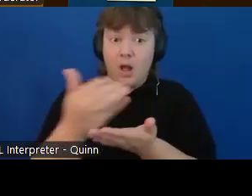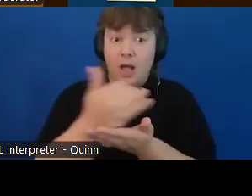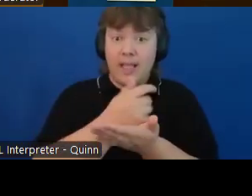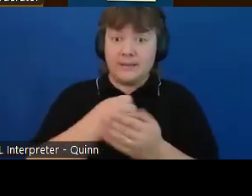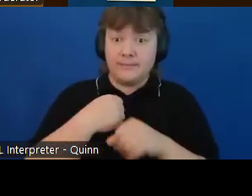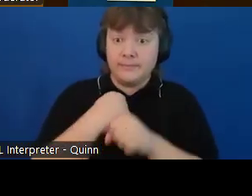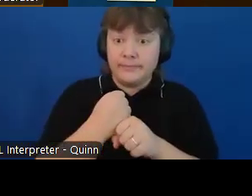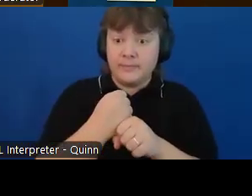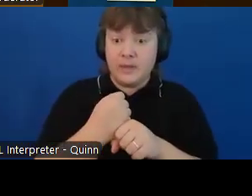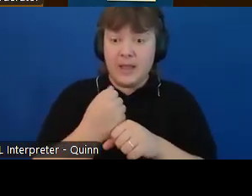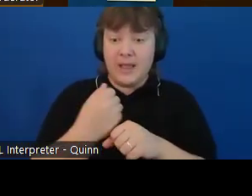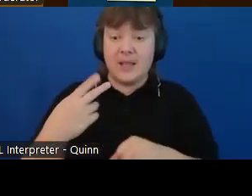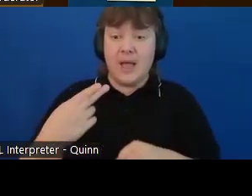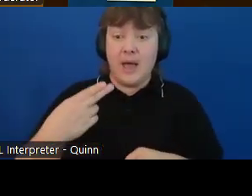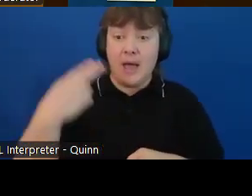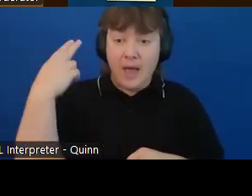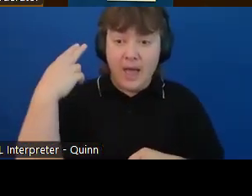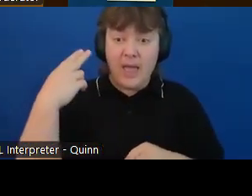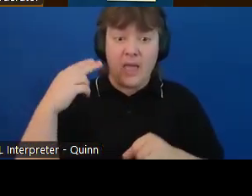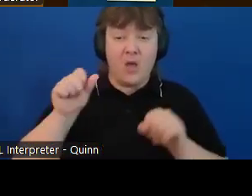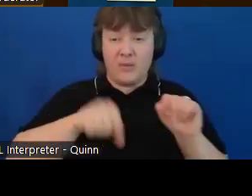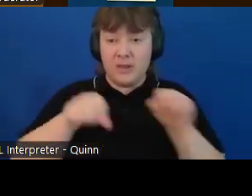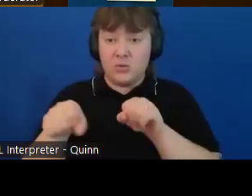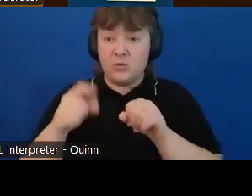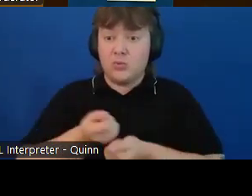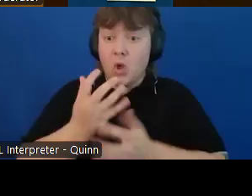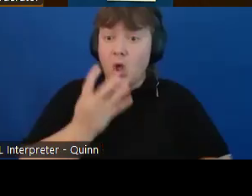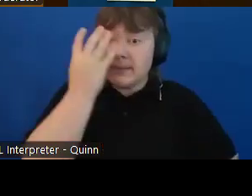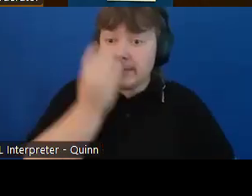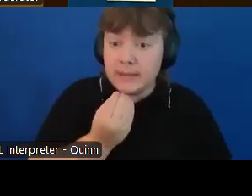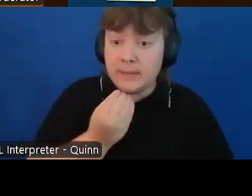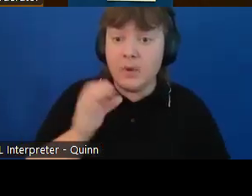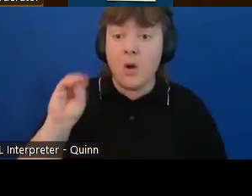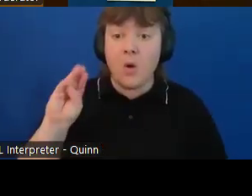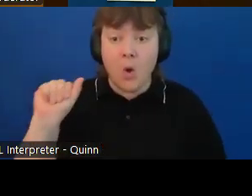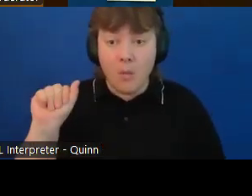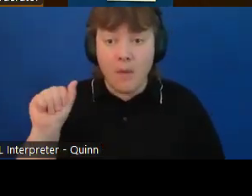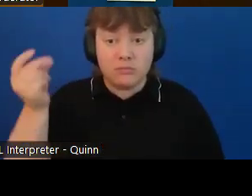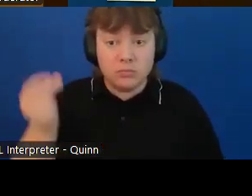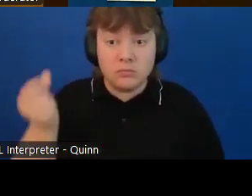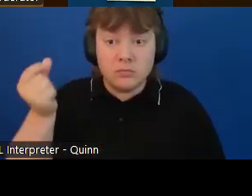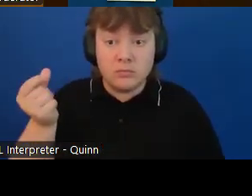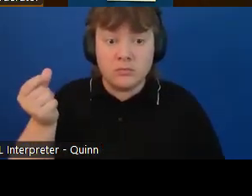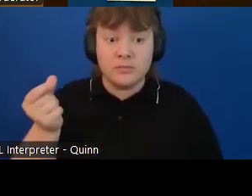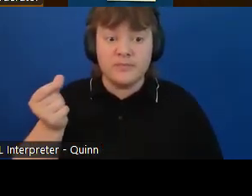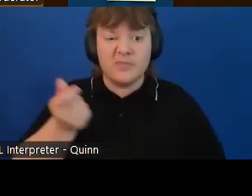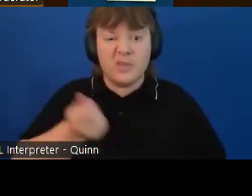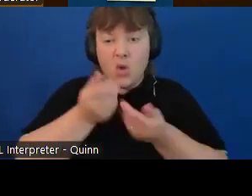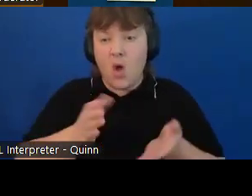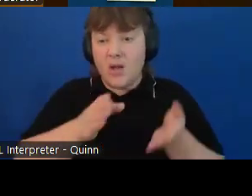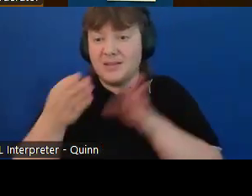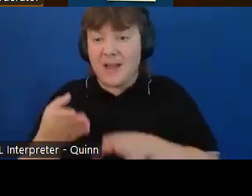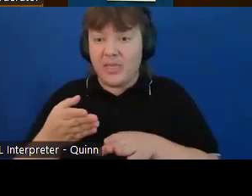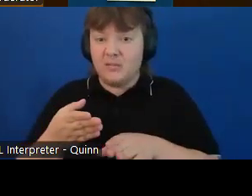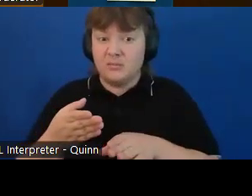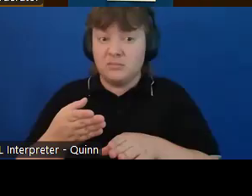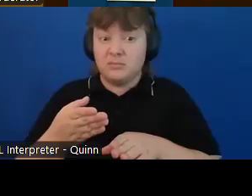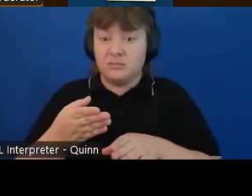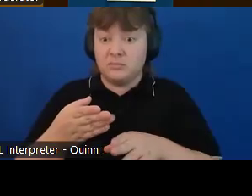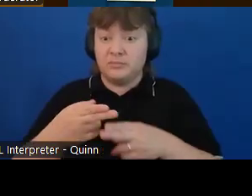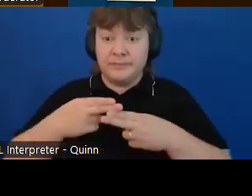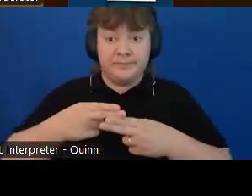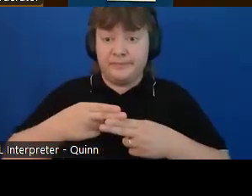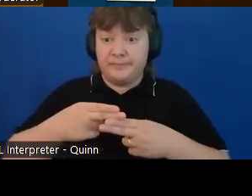high reliability in inducing sleep and coma very quickly and reliably causing death on short term.